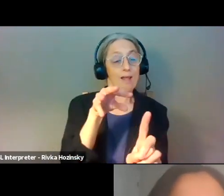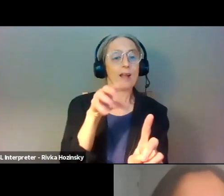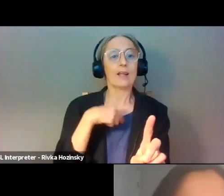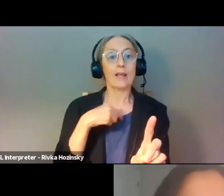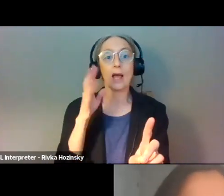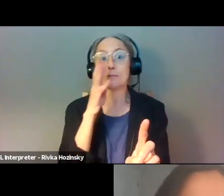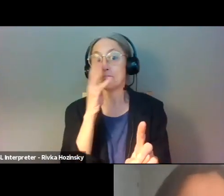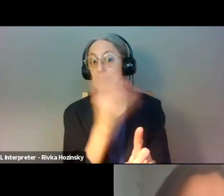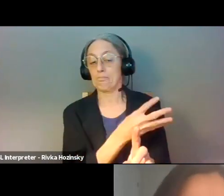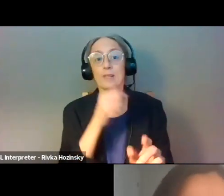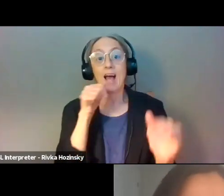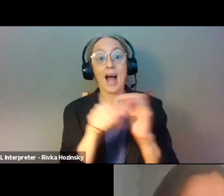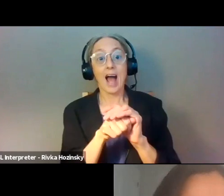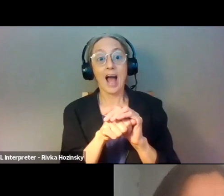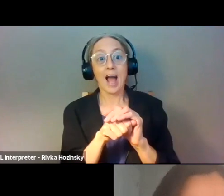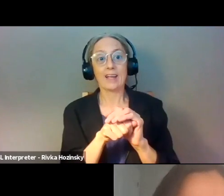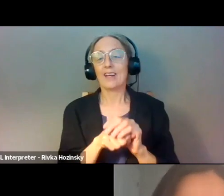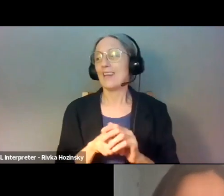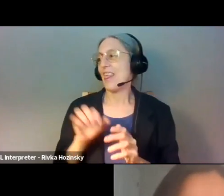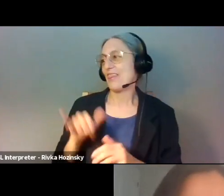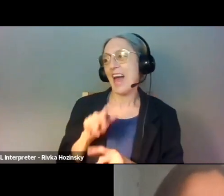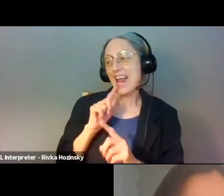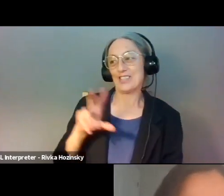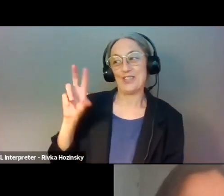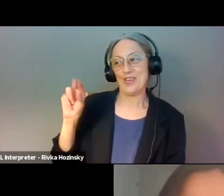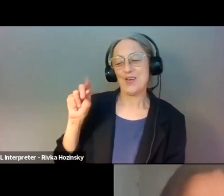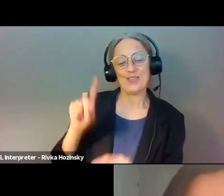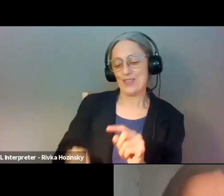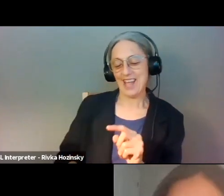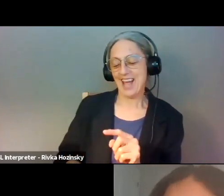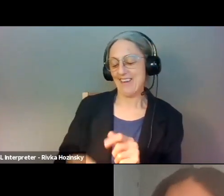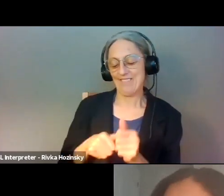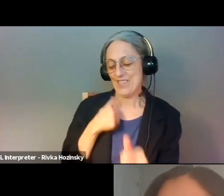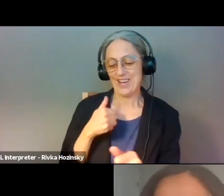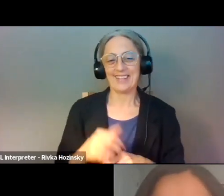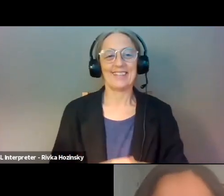[Brittany] That is no. We make the call on our events that